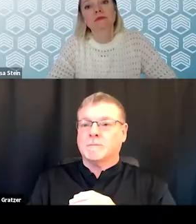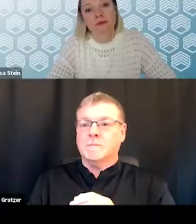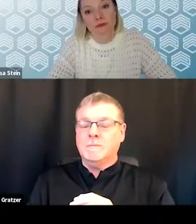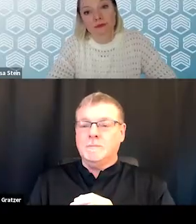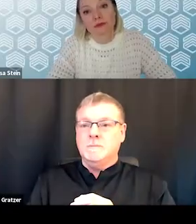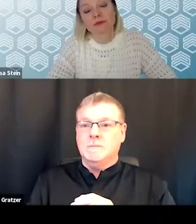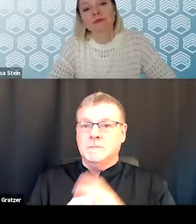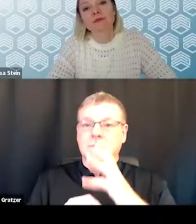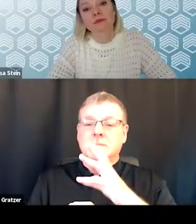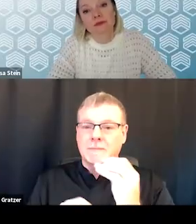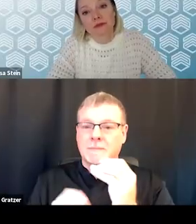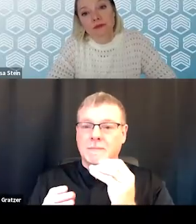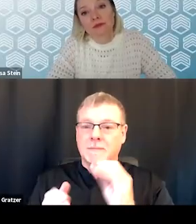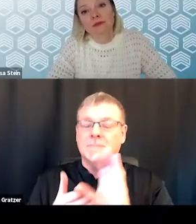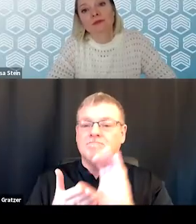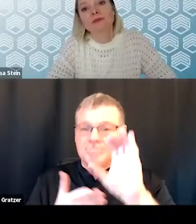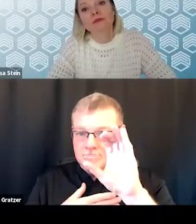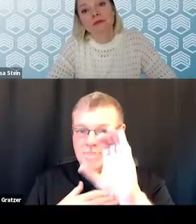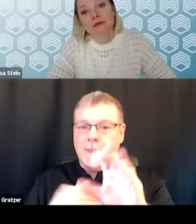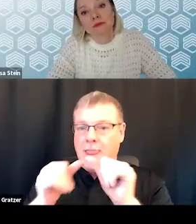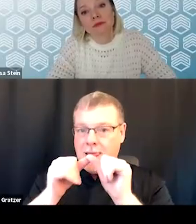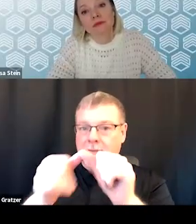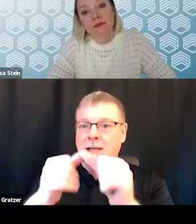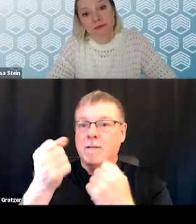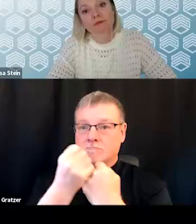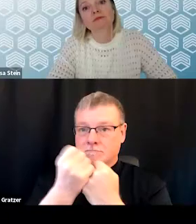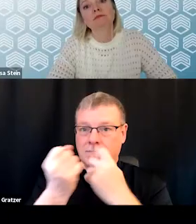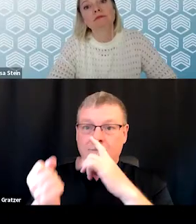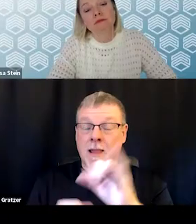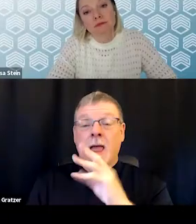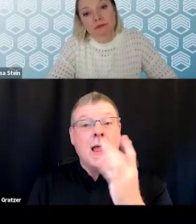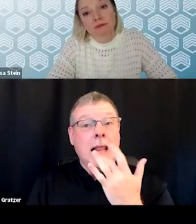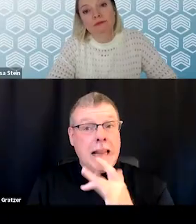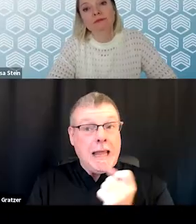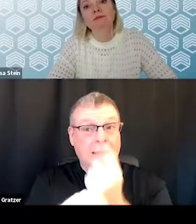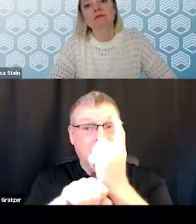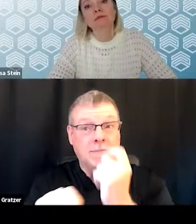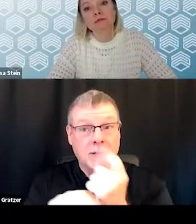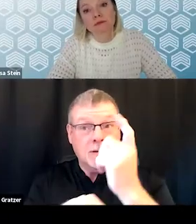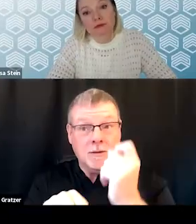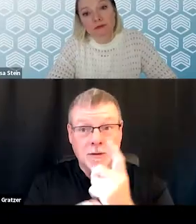and dedicated the continued funding for that. And luckily, each year we have seen an increase